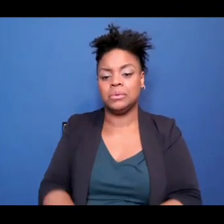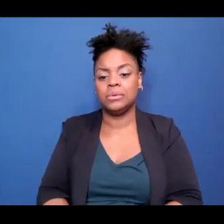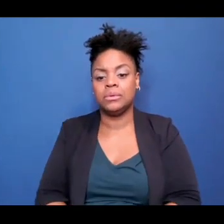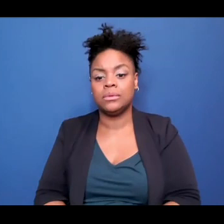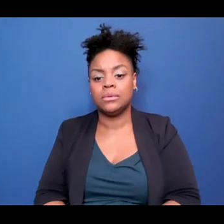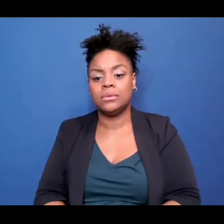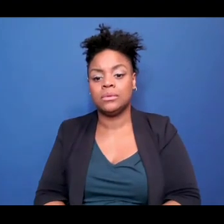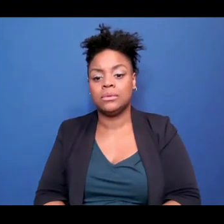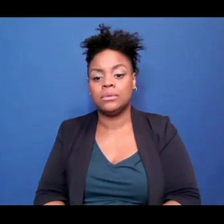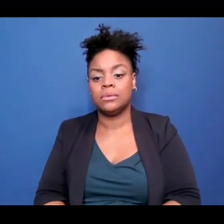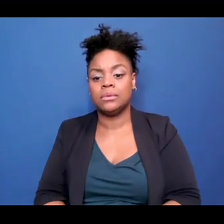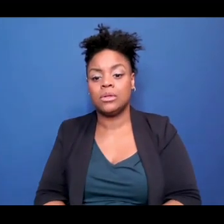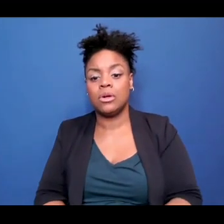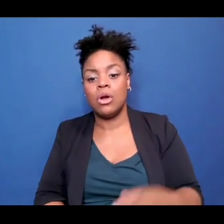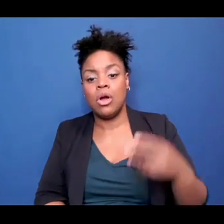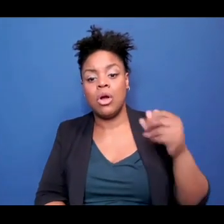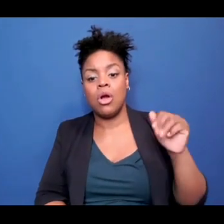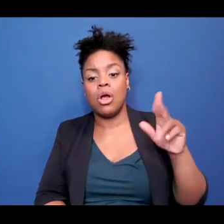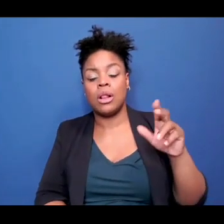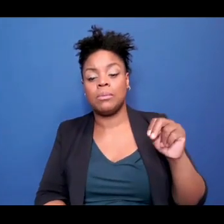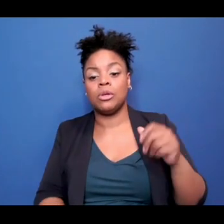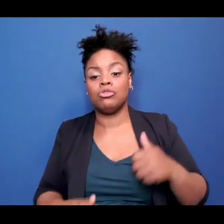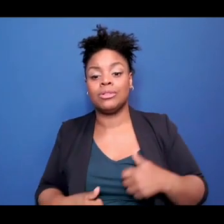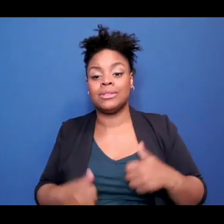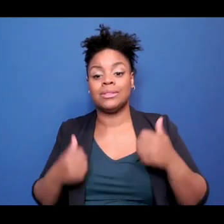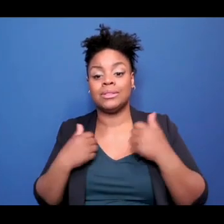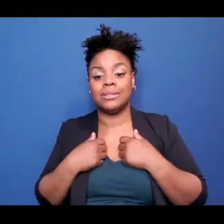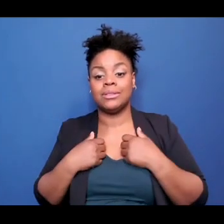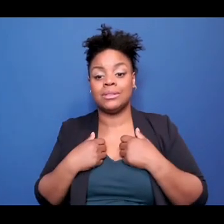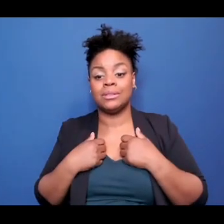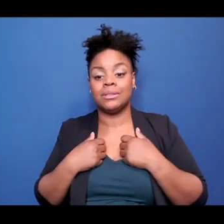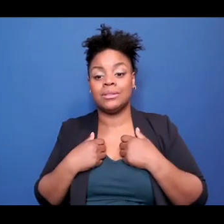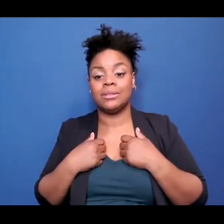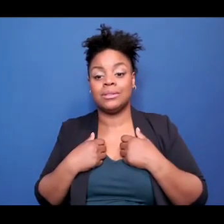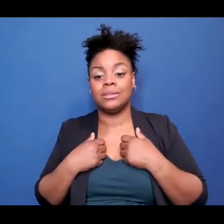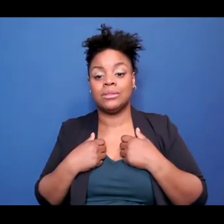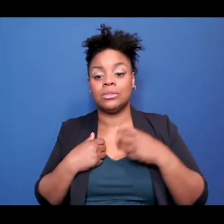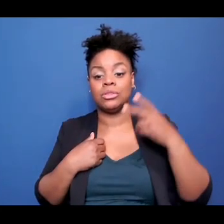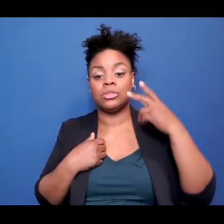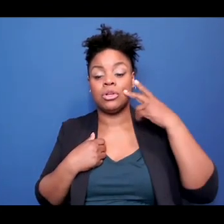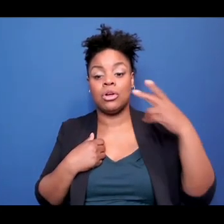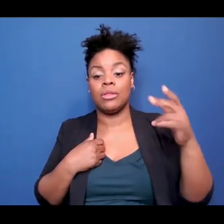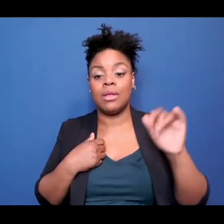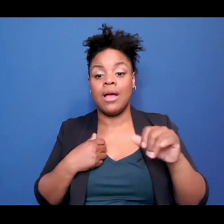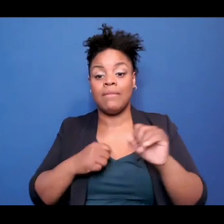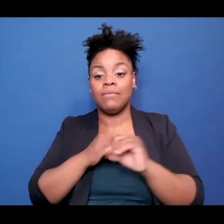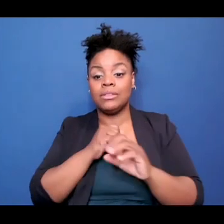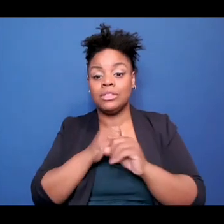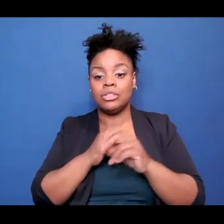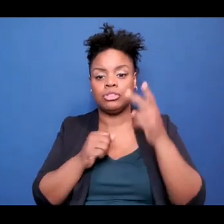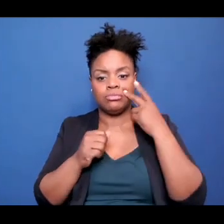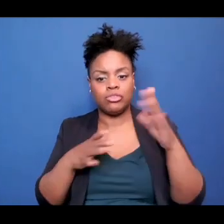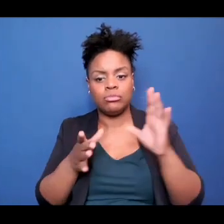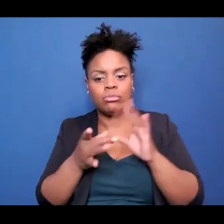THEMATICALLY HARLEM RESIDENTS WERE MOSTLY ASKED TO CONSIDER INTOXICATION AS A MEANS THROUGH WHICH TO MOVE ACROSS CLASS